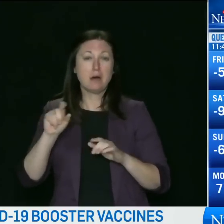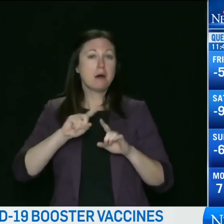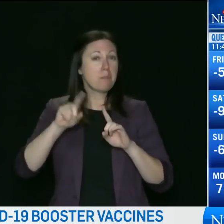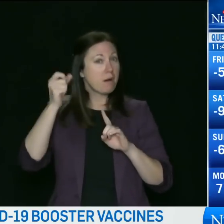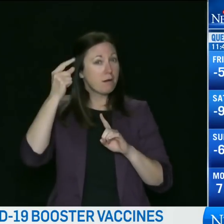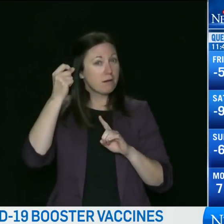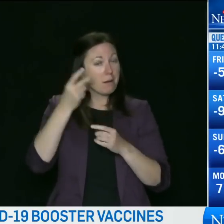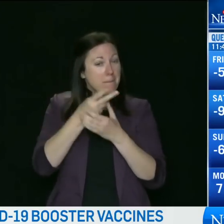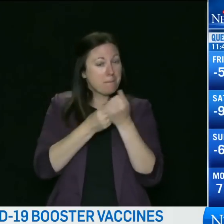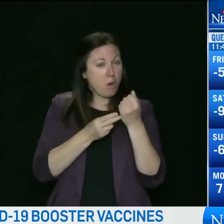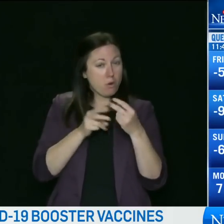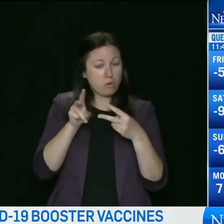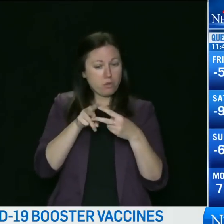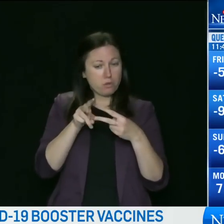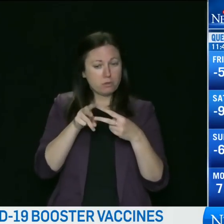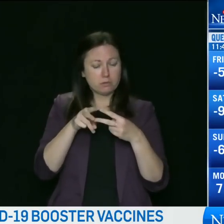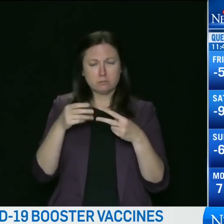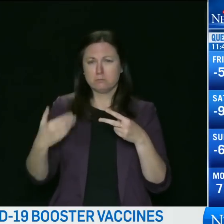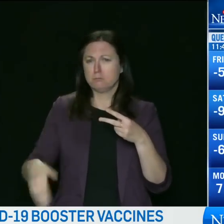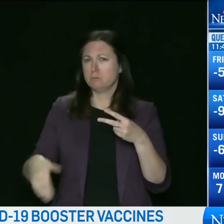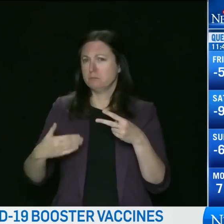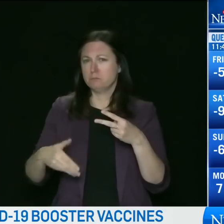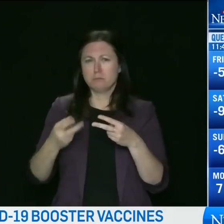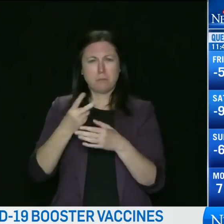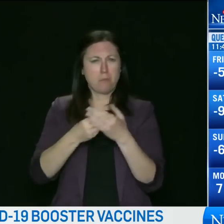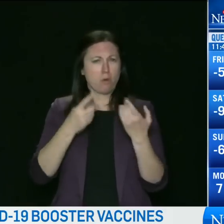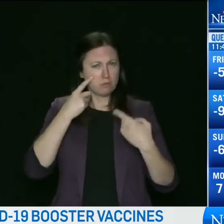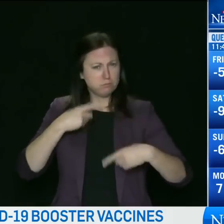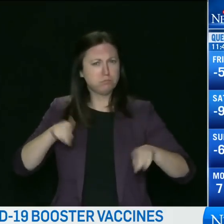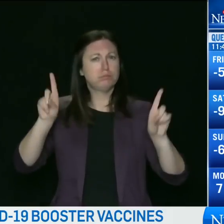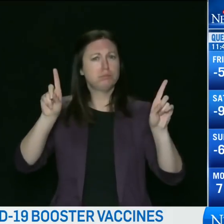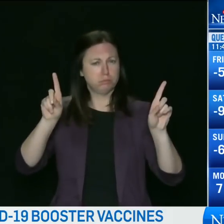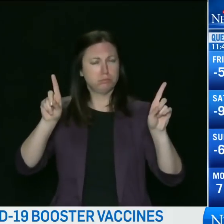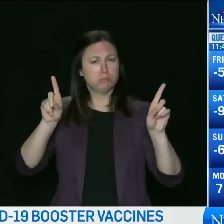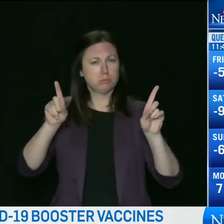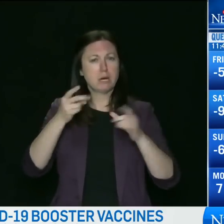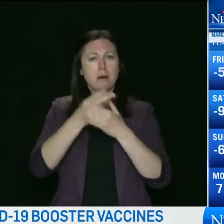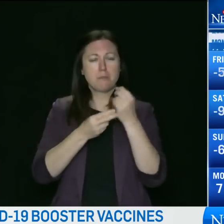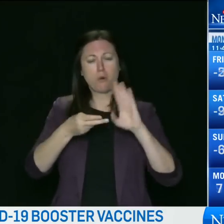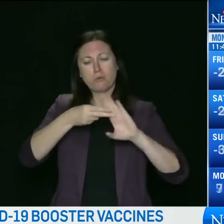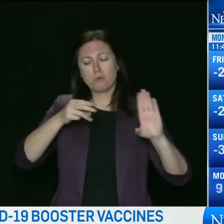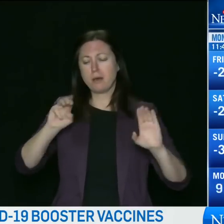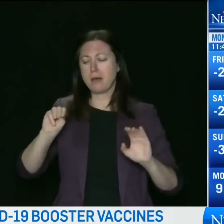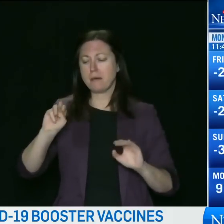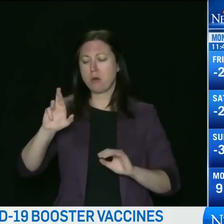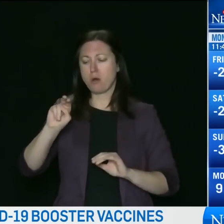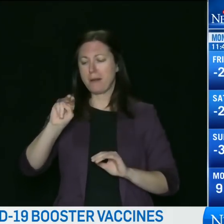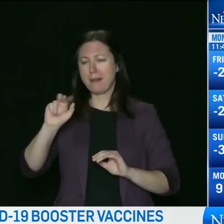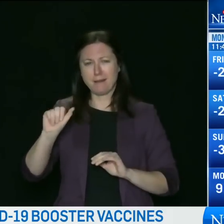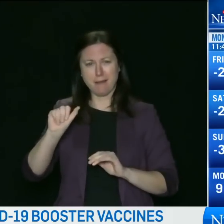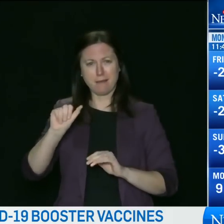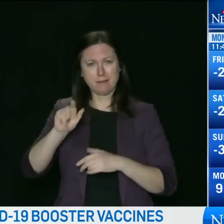THE MODERNA VACCINE; HOWEVER, BOTH OF THESE VACCINES ARE